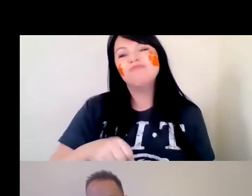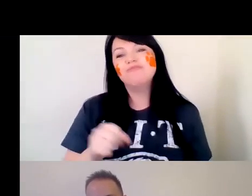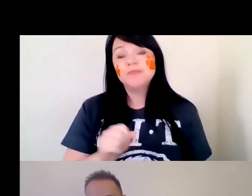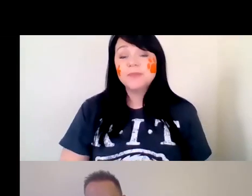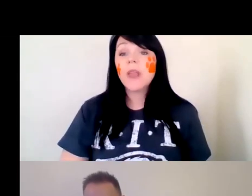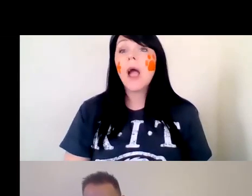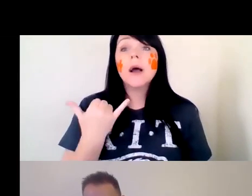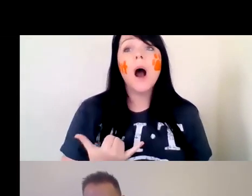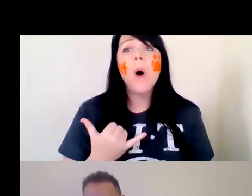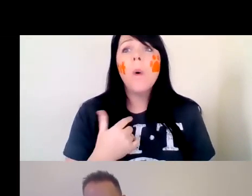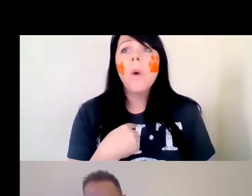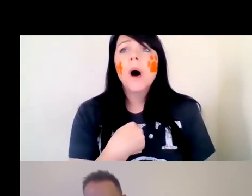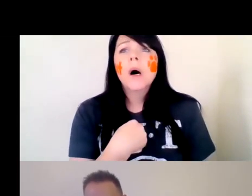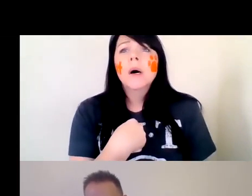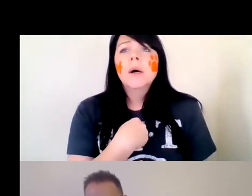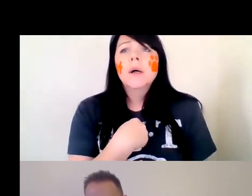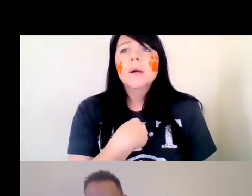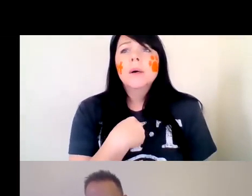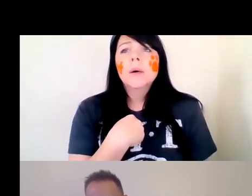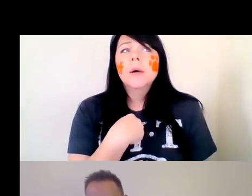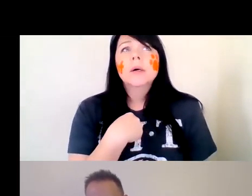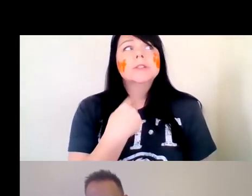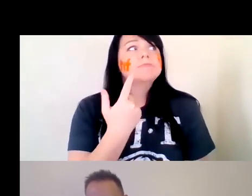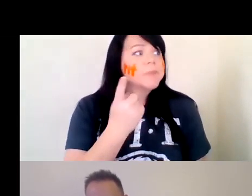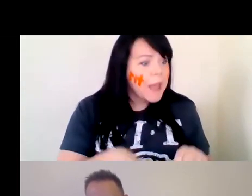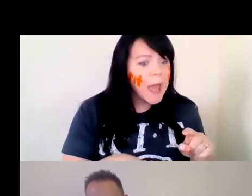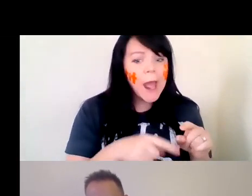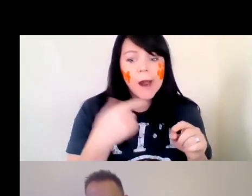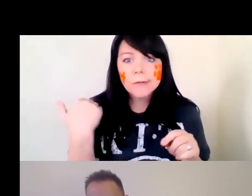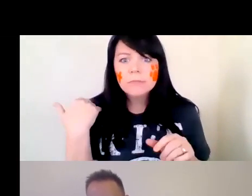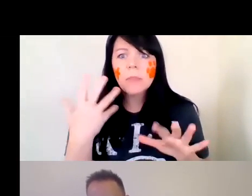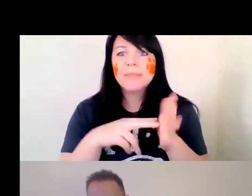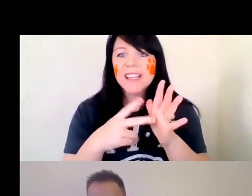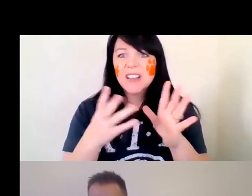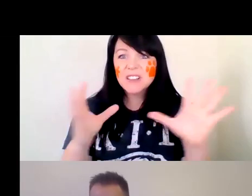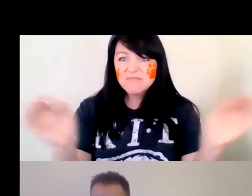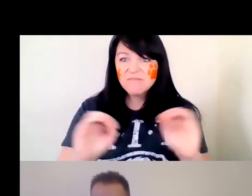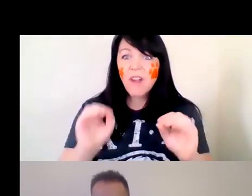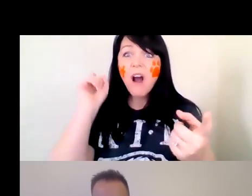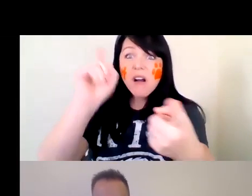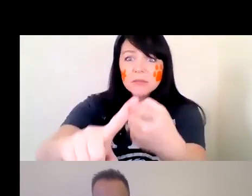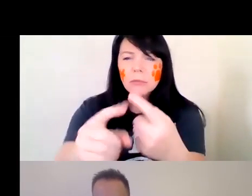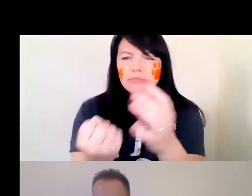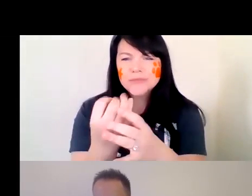We could not do it last spring, and I did not want us to wait for a whole another year.